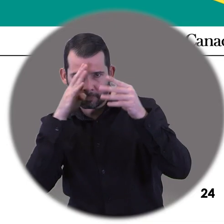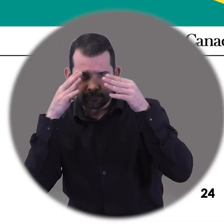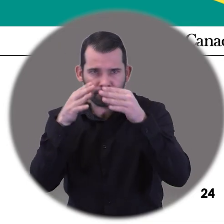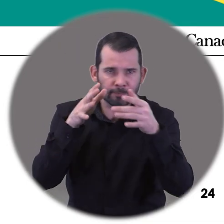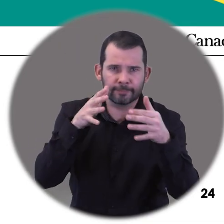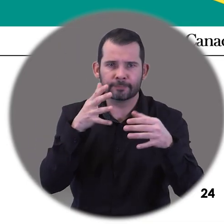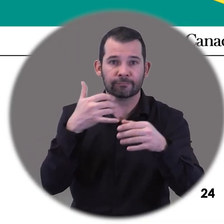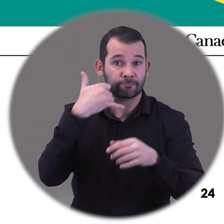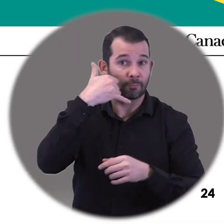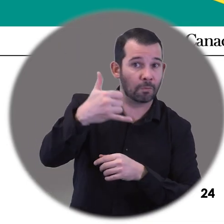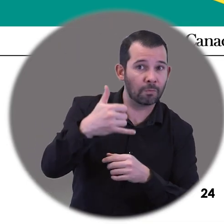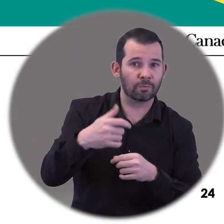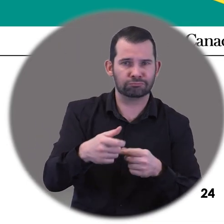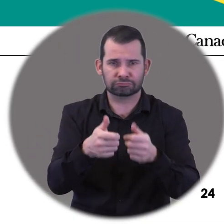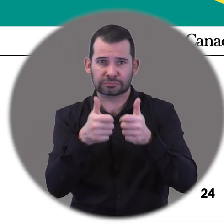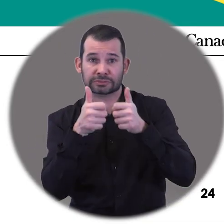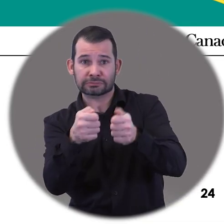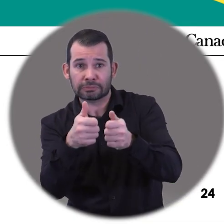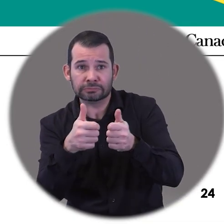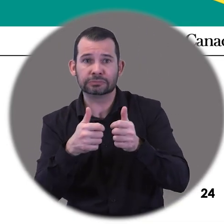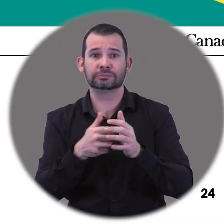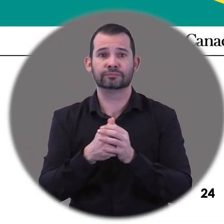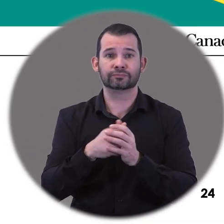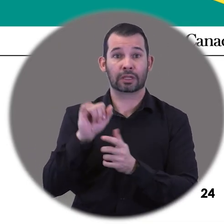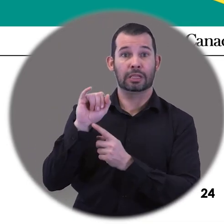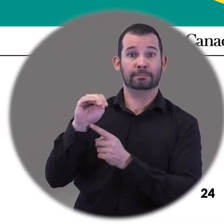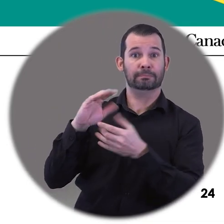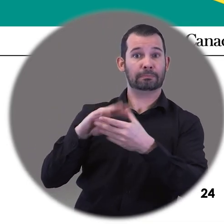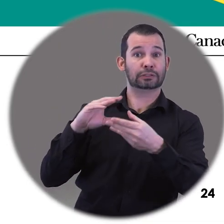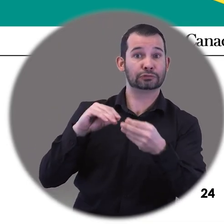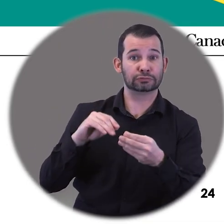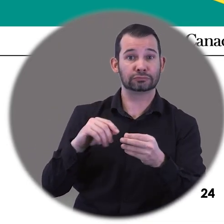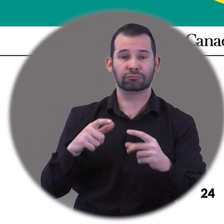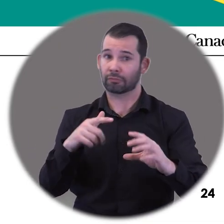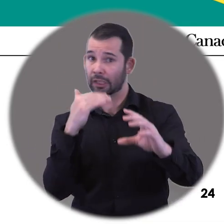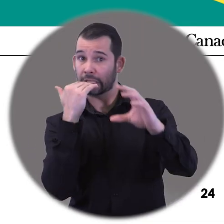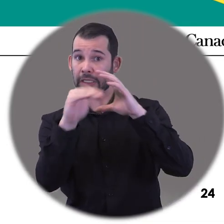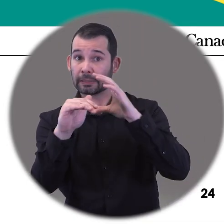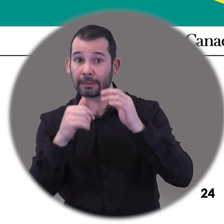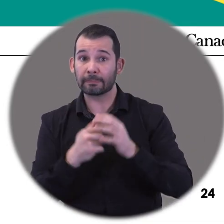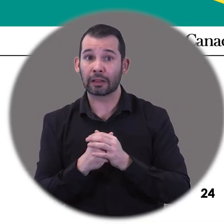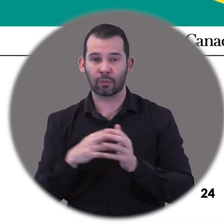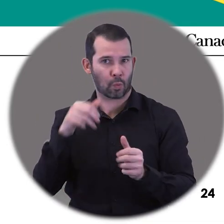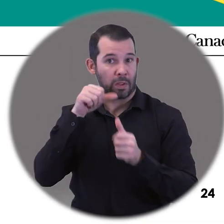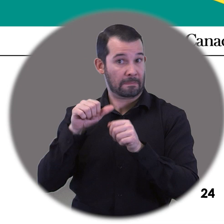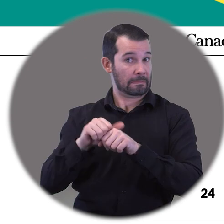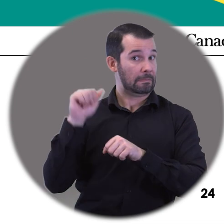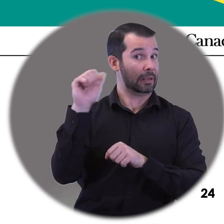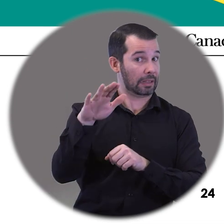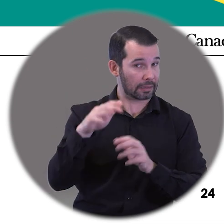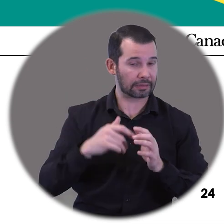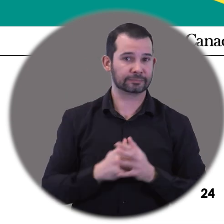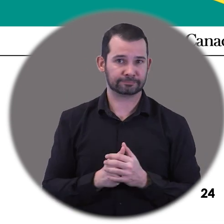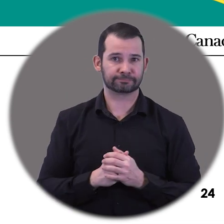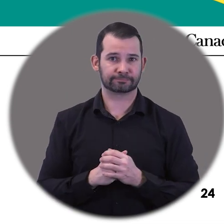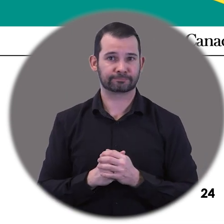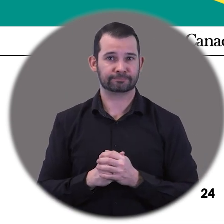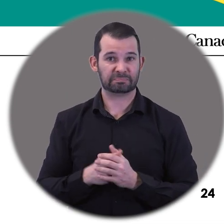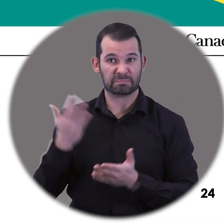by targeting you by telephone, text, instant messaging,email, or mail.